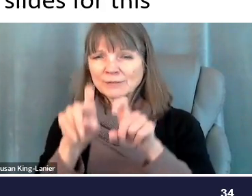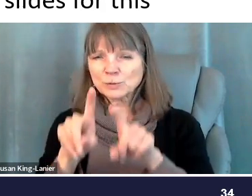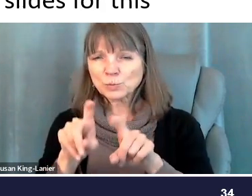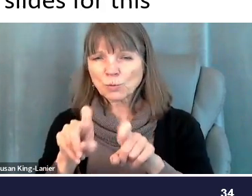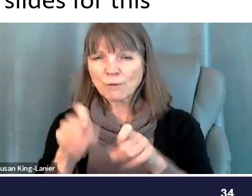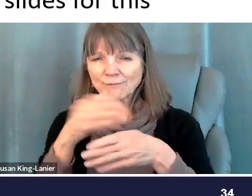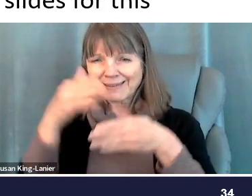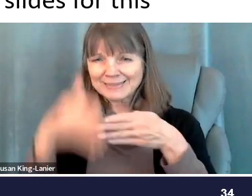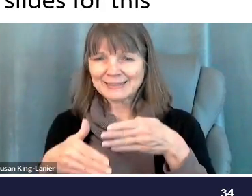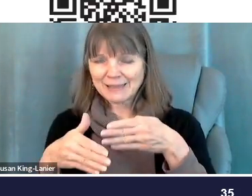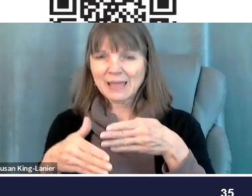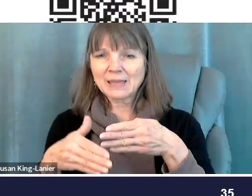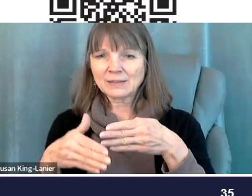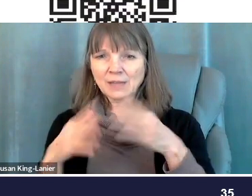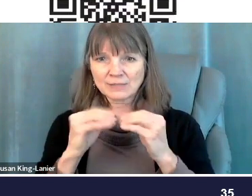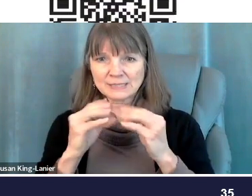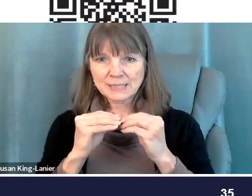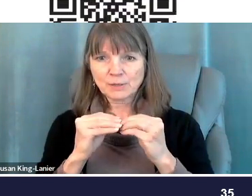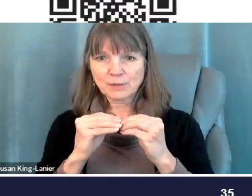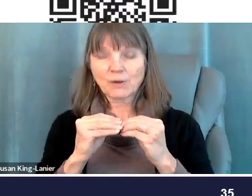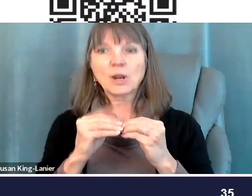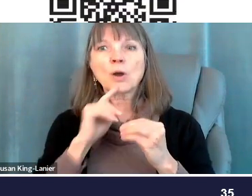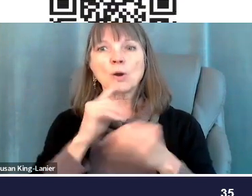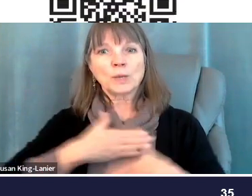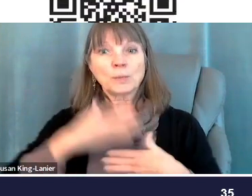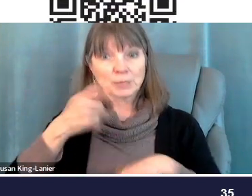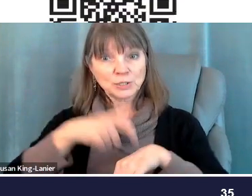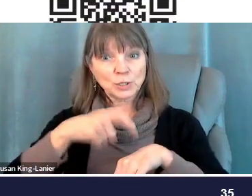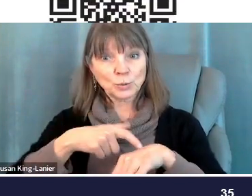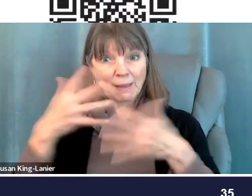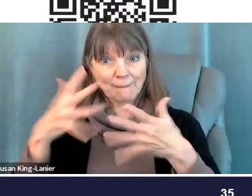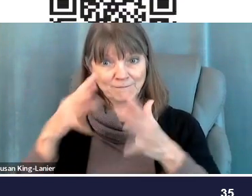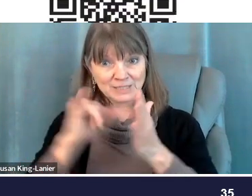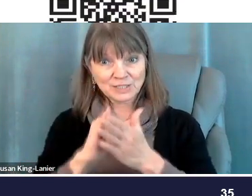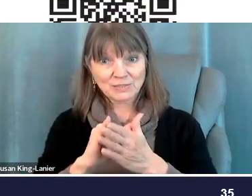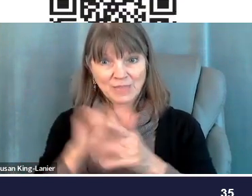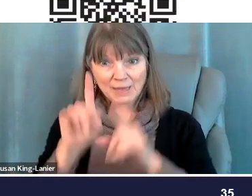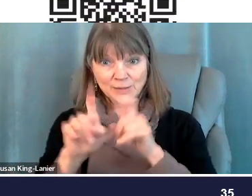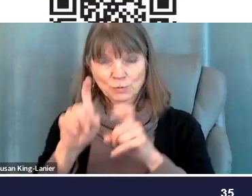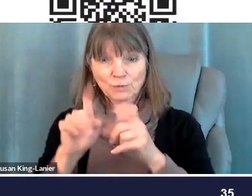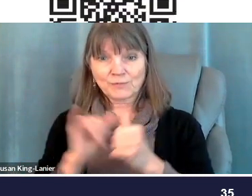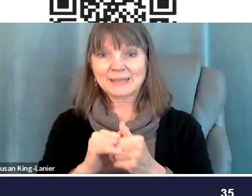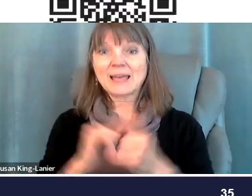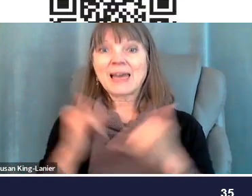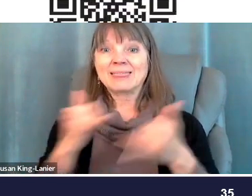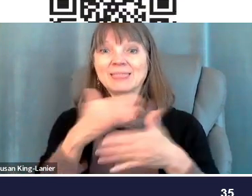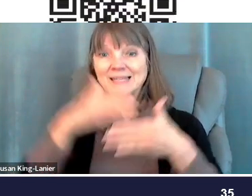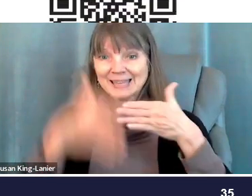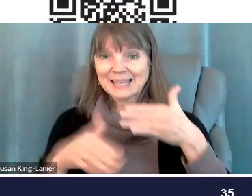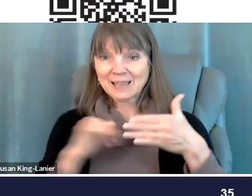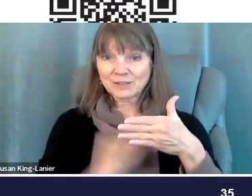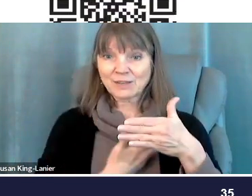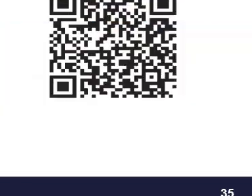today's webinar and we would appreciate your time completing it. This concludes our webinar for today.